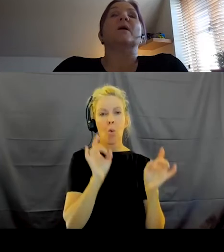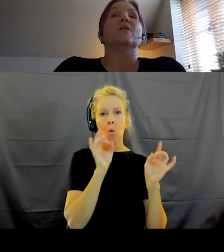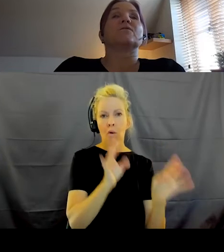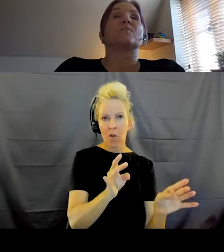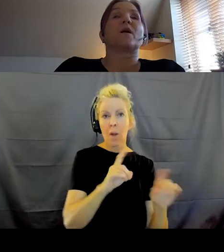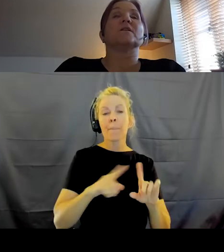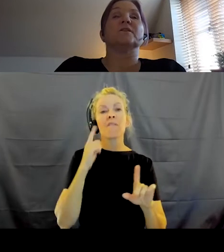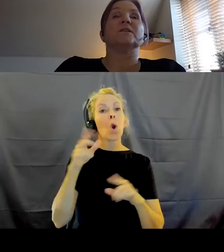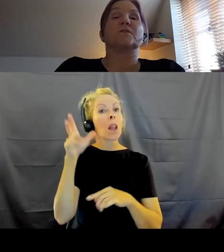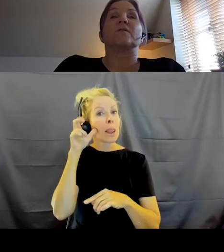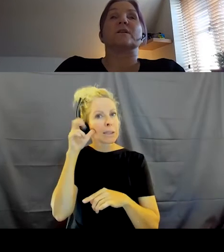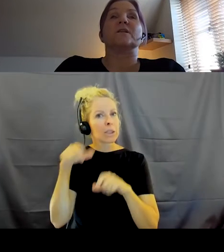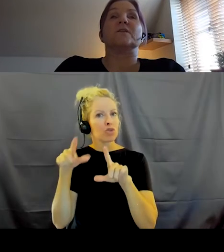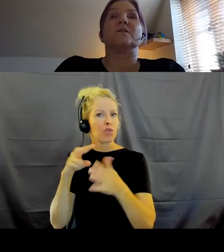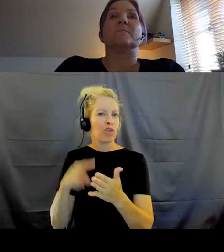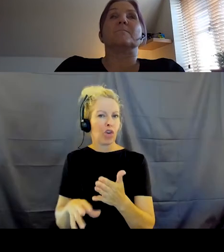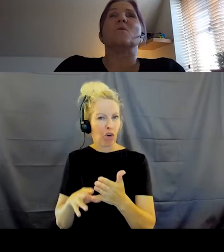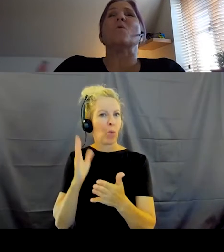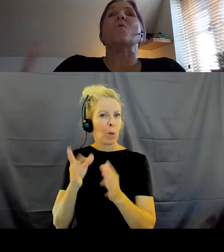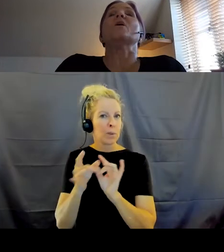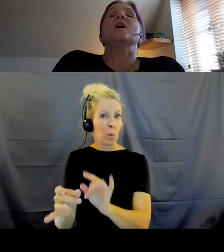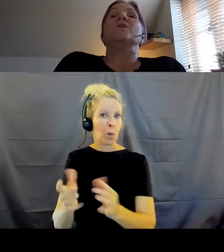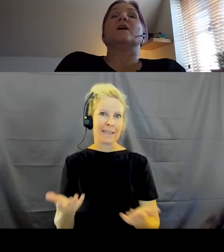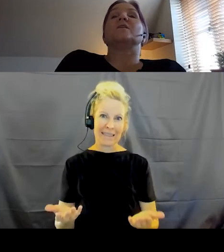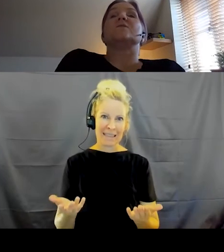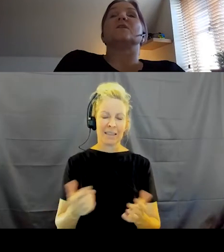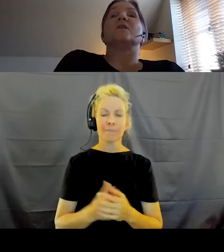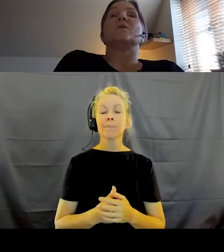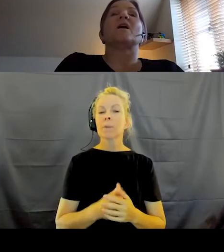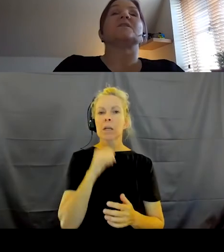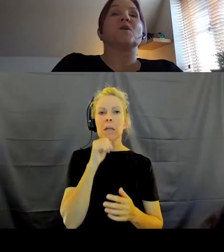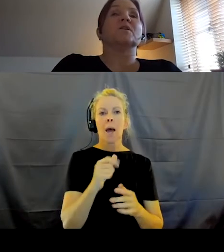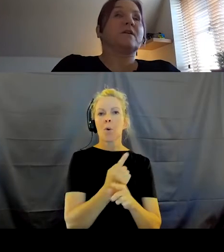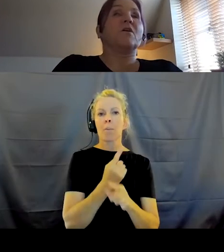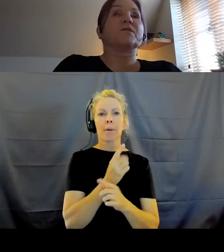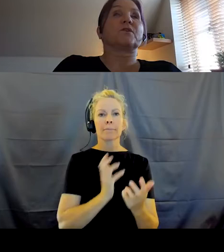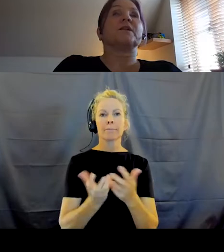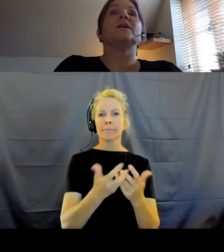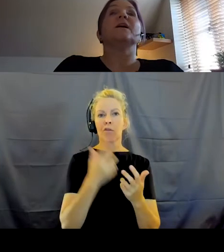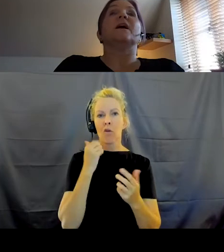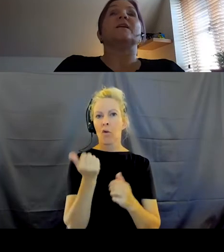but not for a braille screenreader. So you can get into the heights and content of screen and